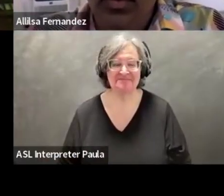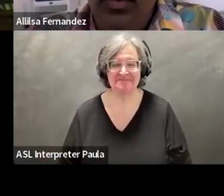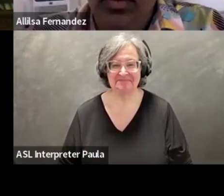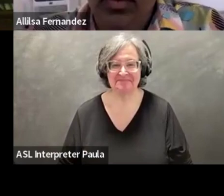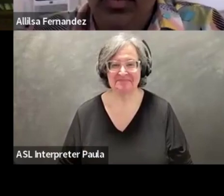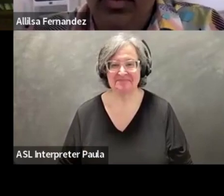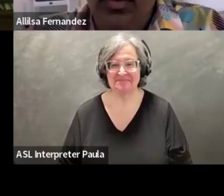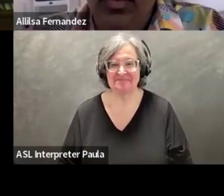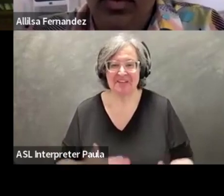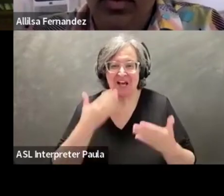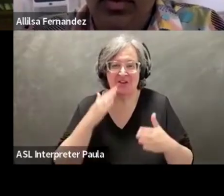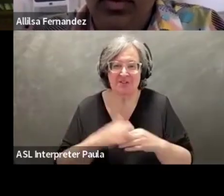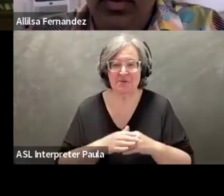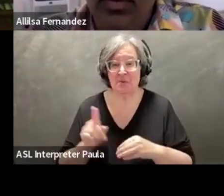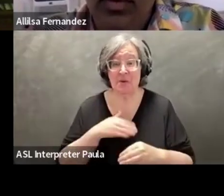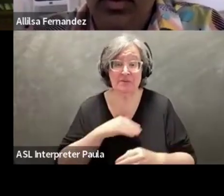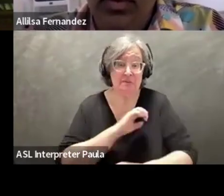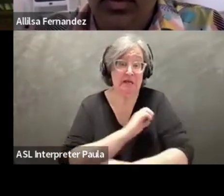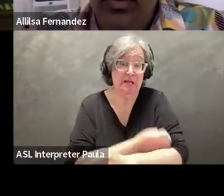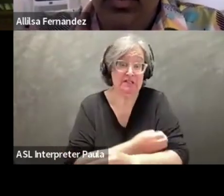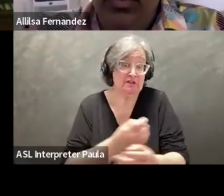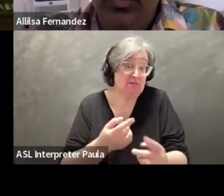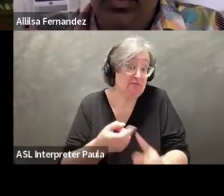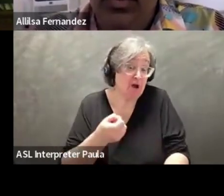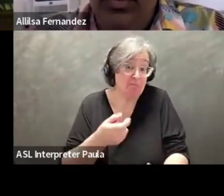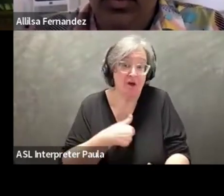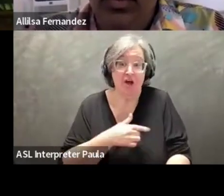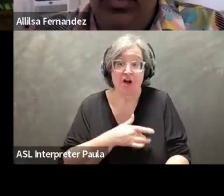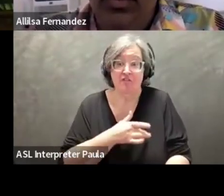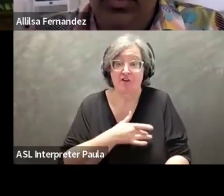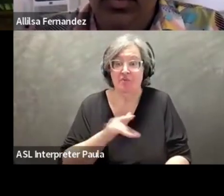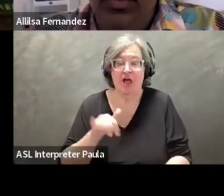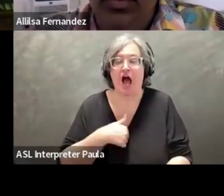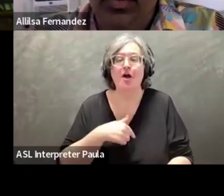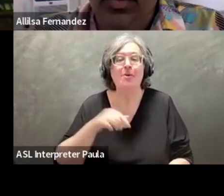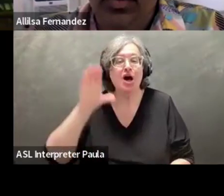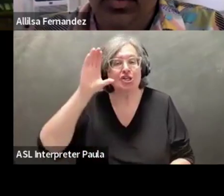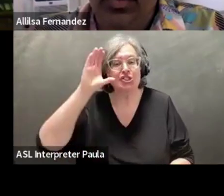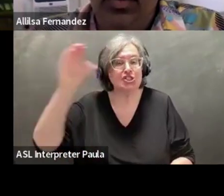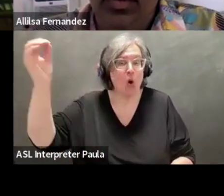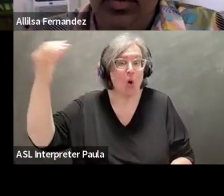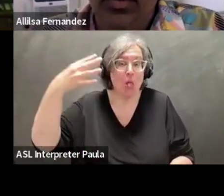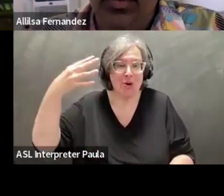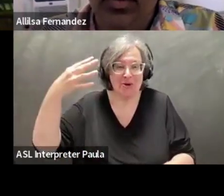Eric Washington: I don't know. I mean, where my energy comes from. I've always said that I feel like I'm solar powered, you know, like, as long as they're sent outside the sun, you know,